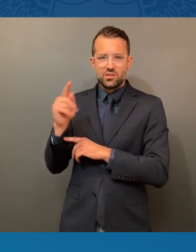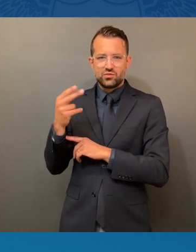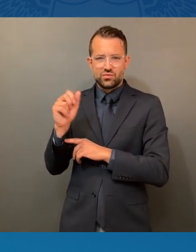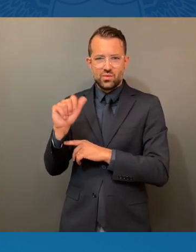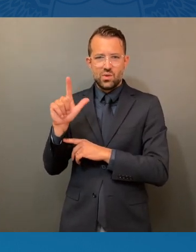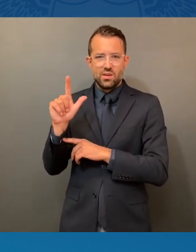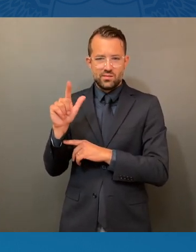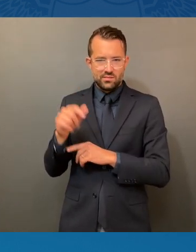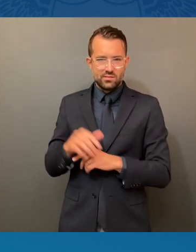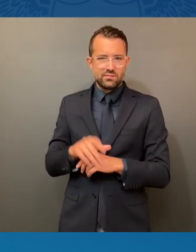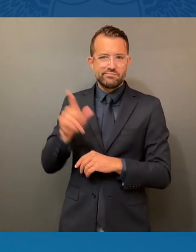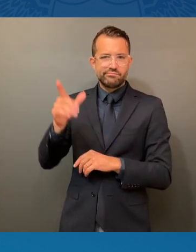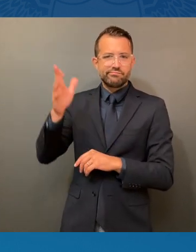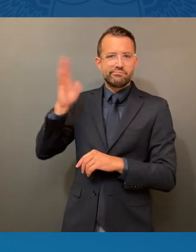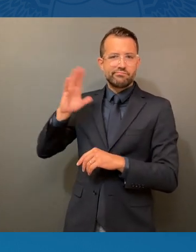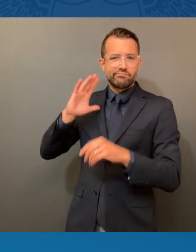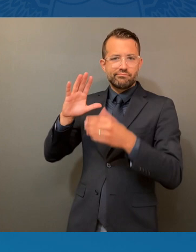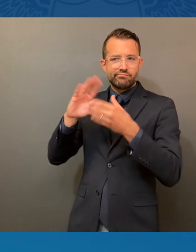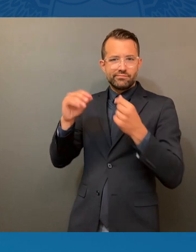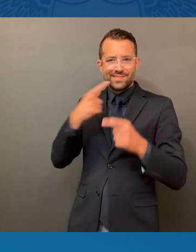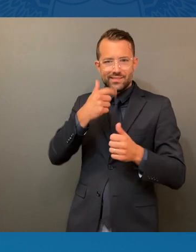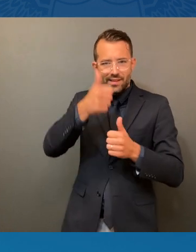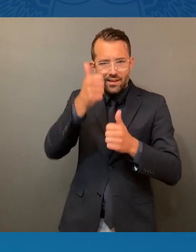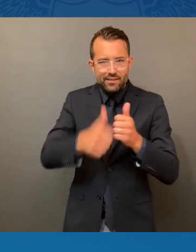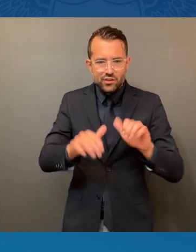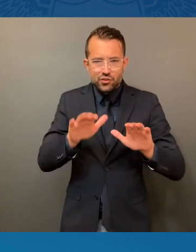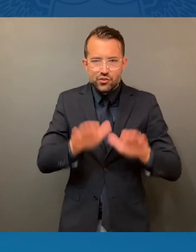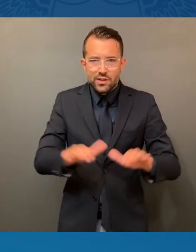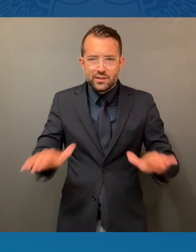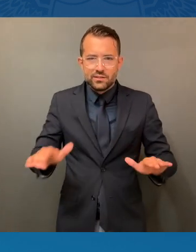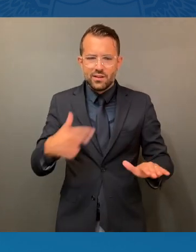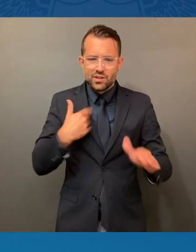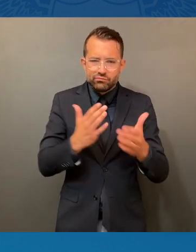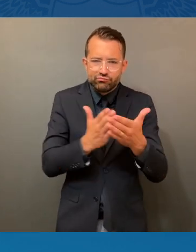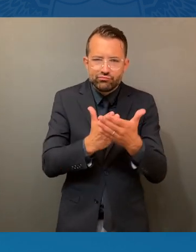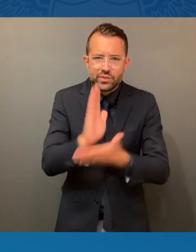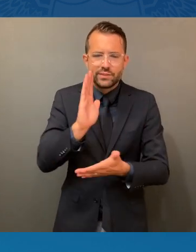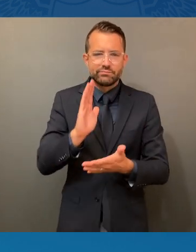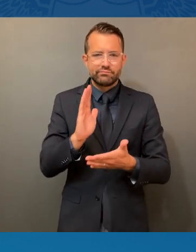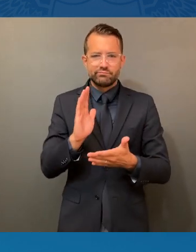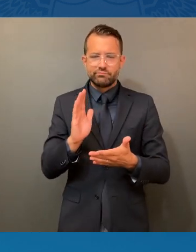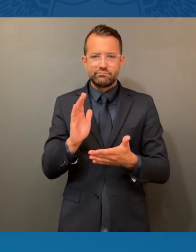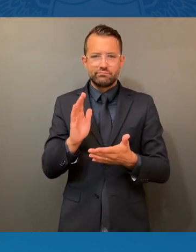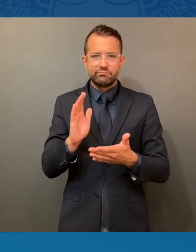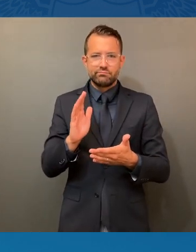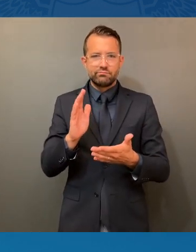has a right to, quote, "an equal start in life